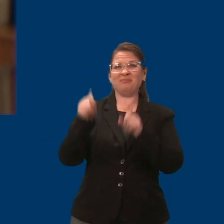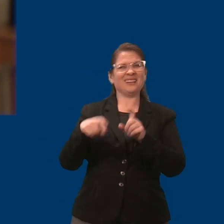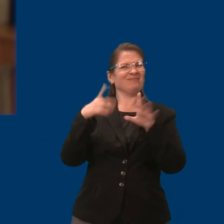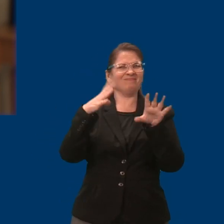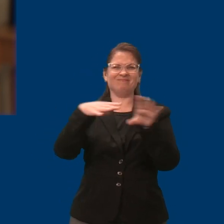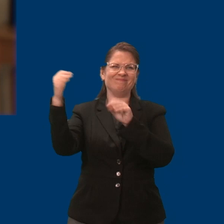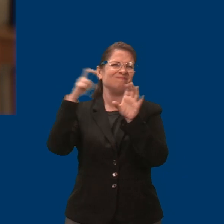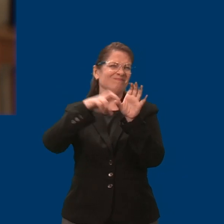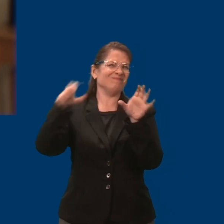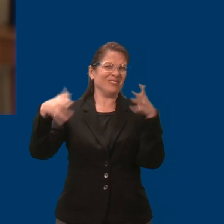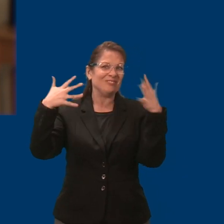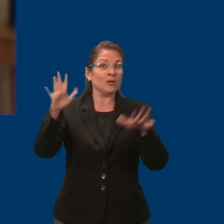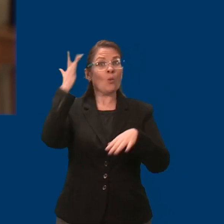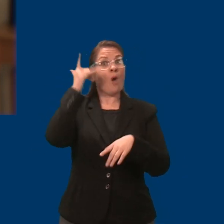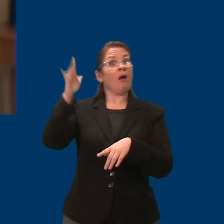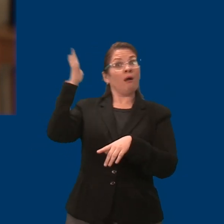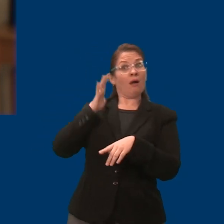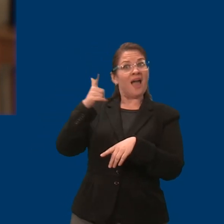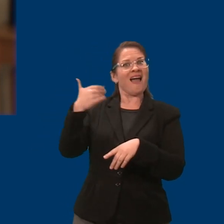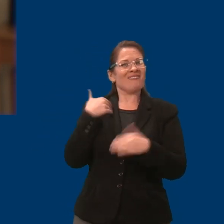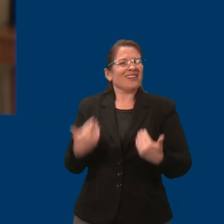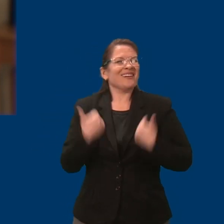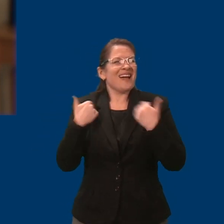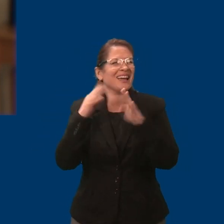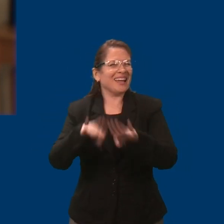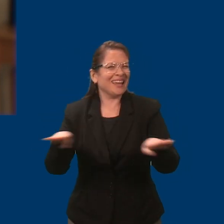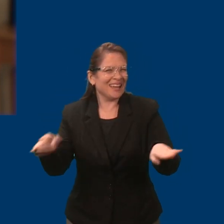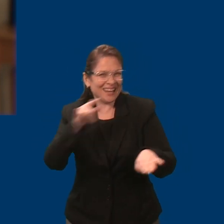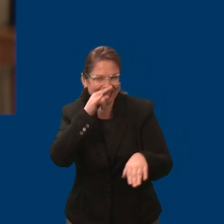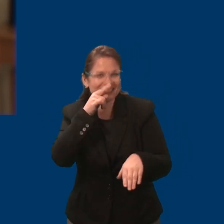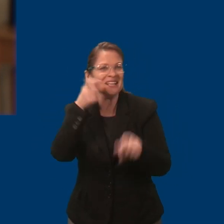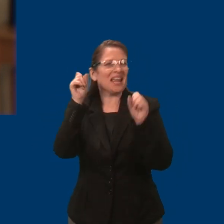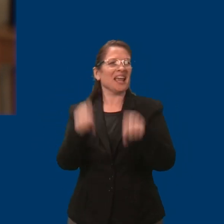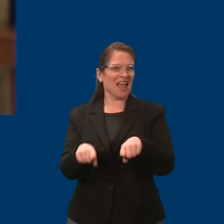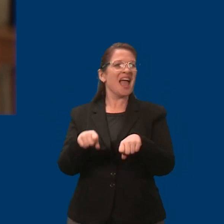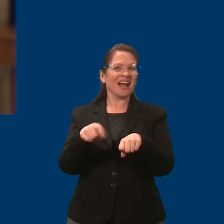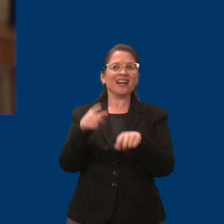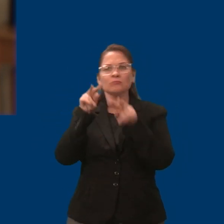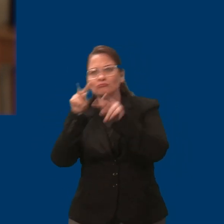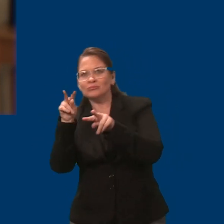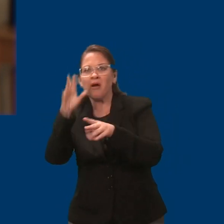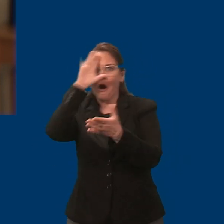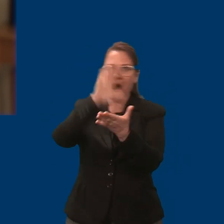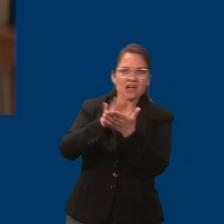and watched the kids while she was there. And she would be with the kids the other days.